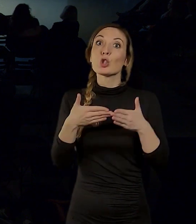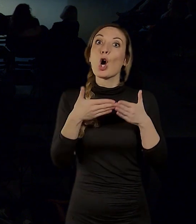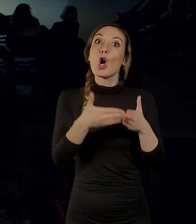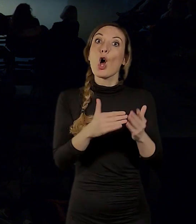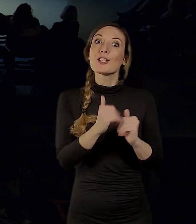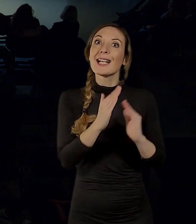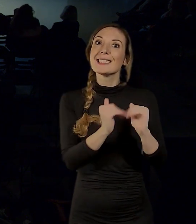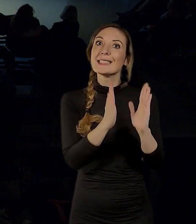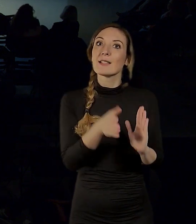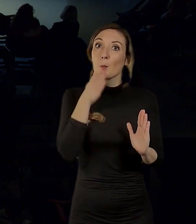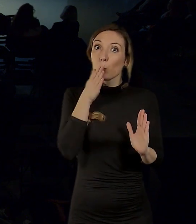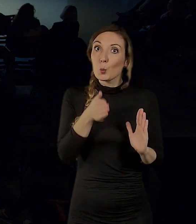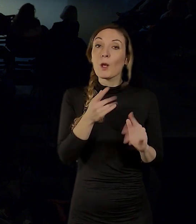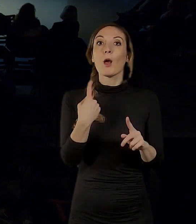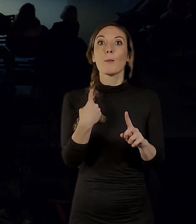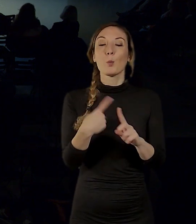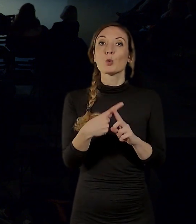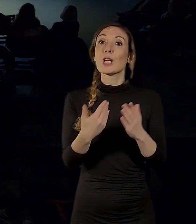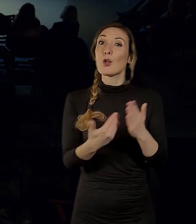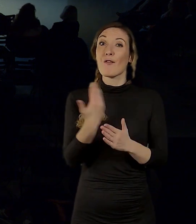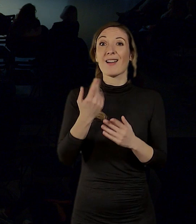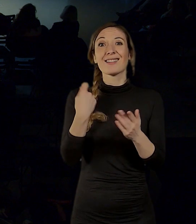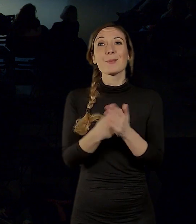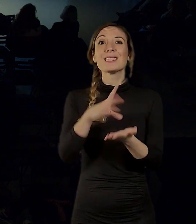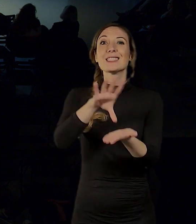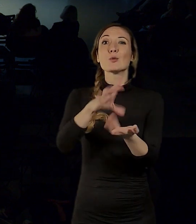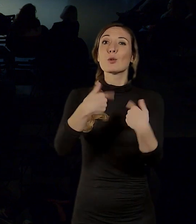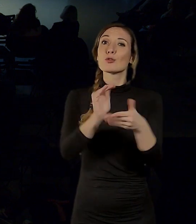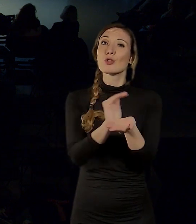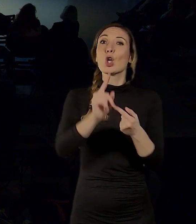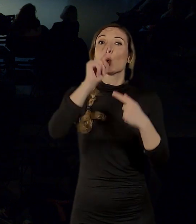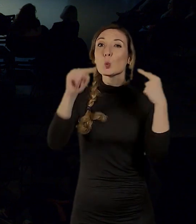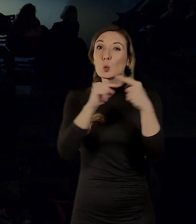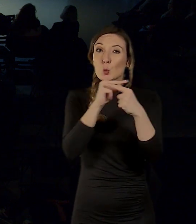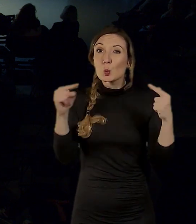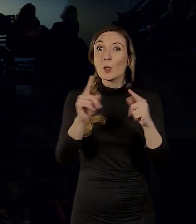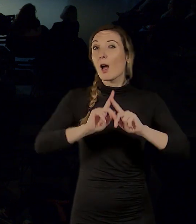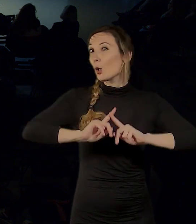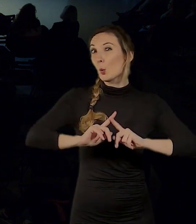, which are missing in the city district and which can take place there.